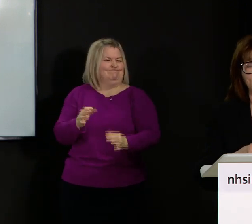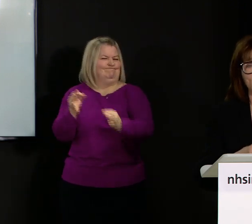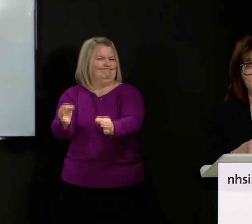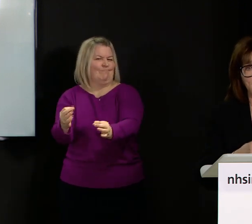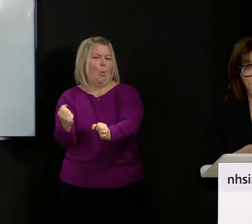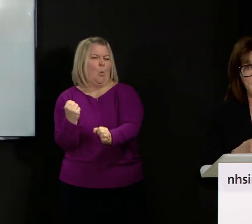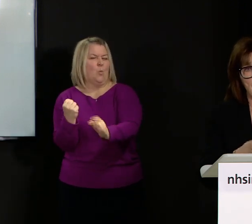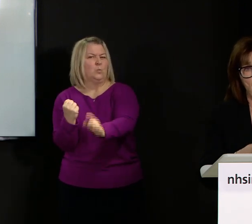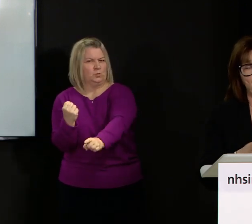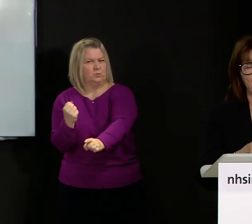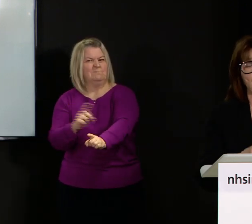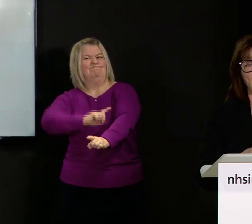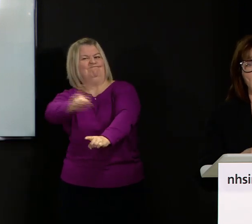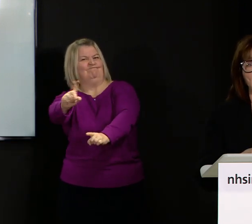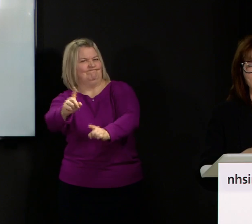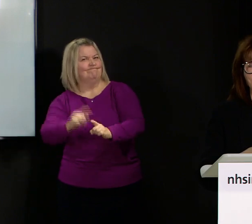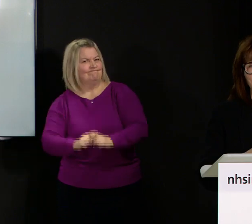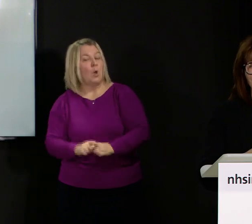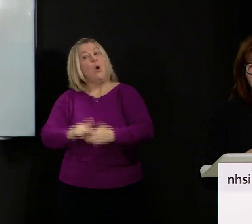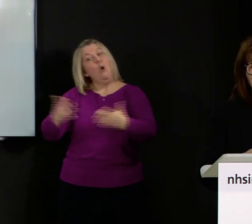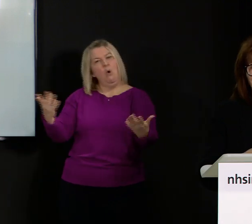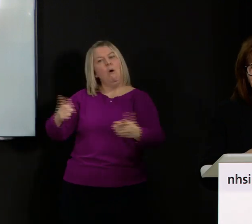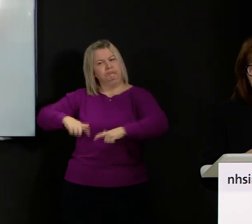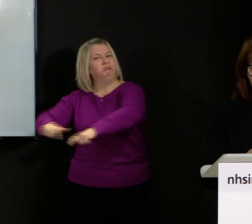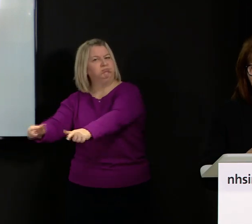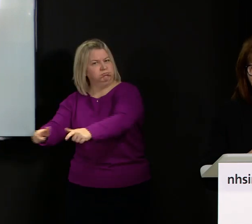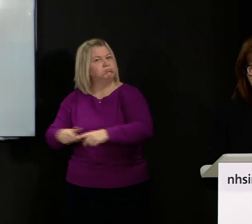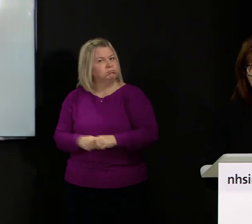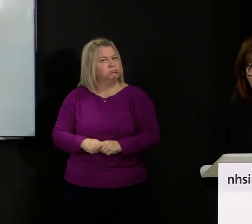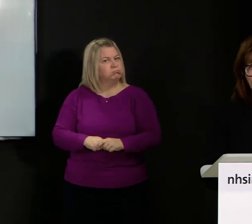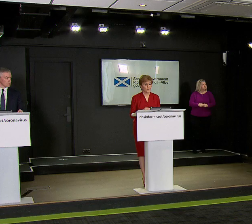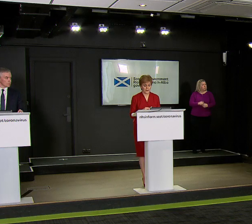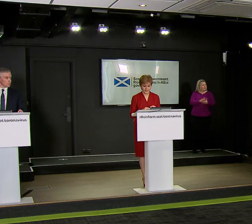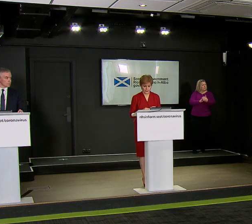they should expect to happen in the days and weeks ahead. Okay, thank you. Tom Eden from PA.